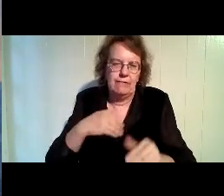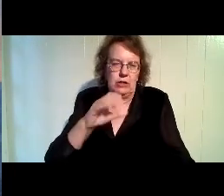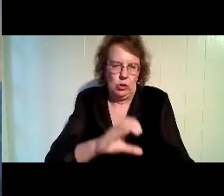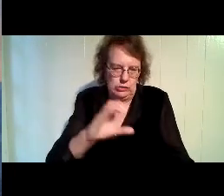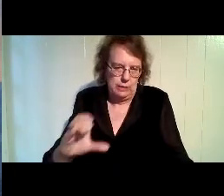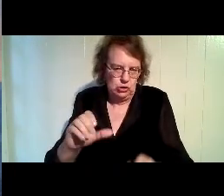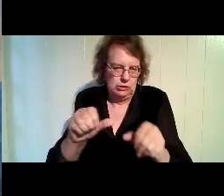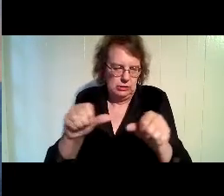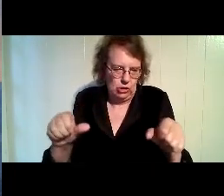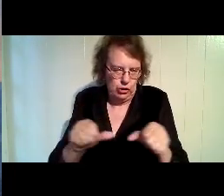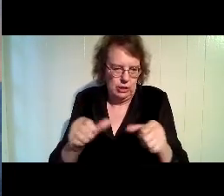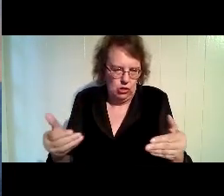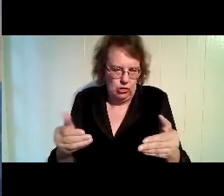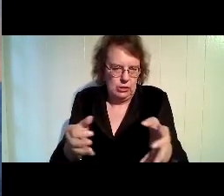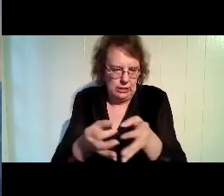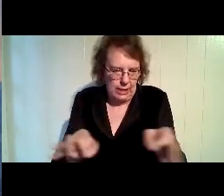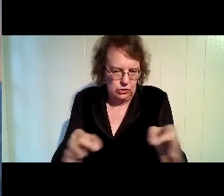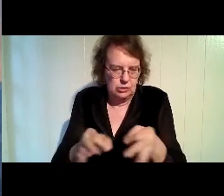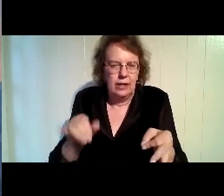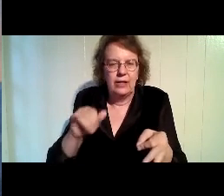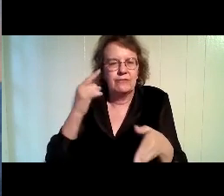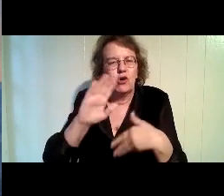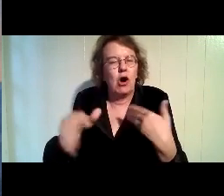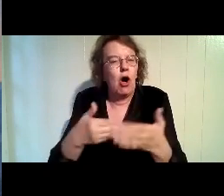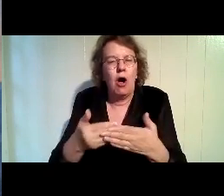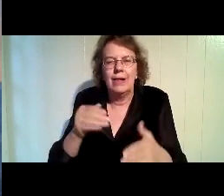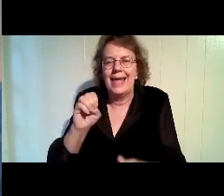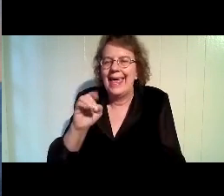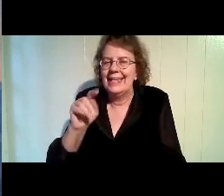Now this is all for editing how captions are displayed in